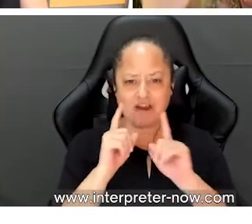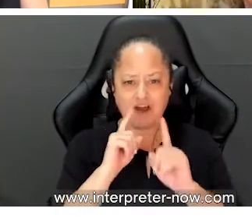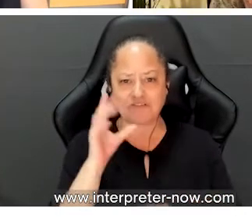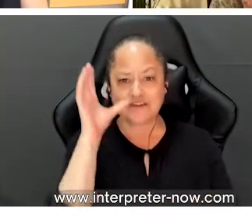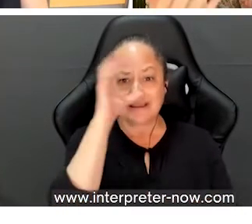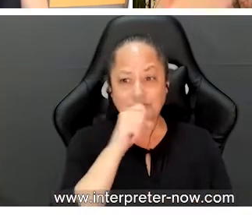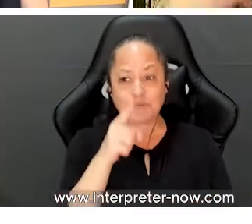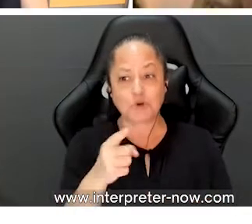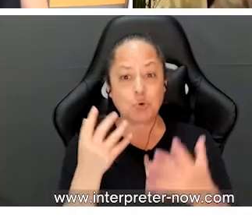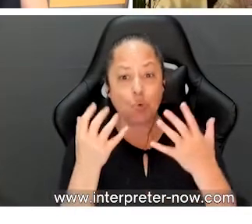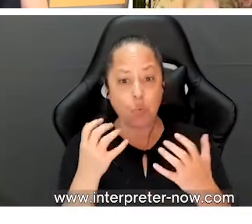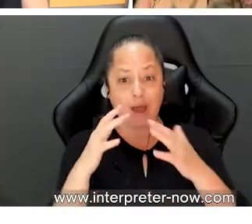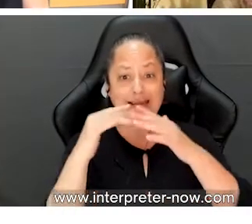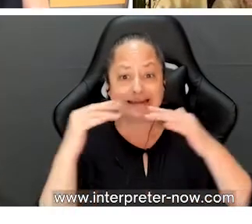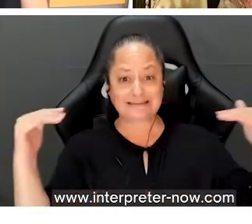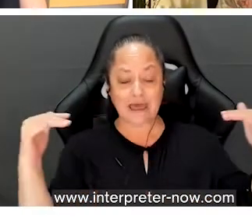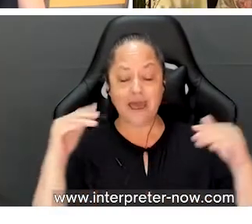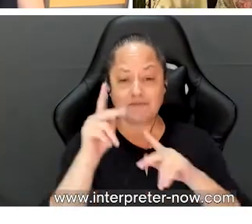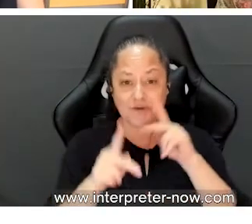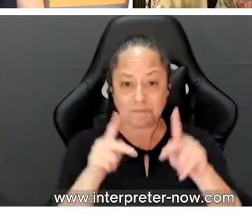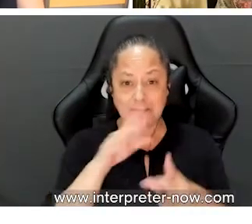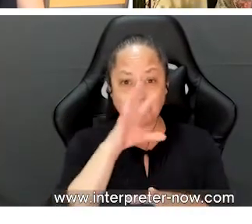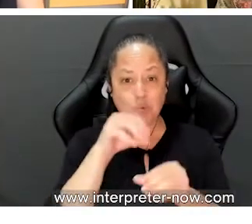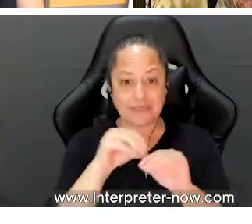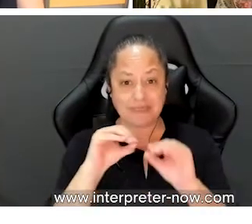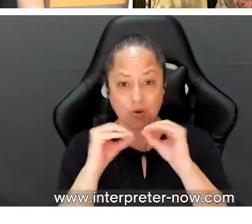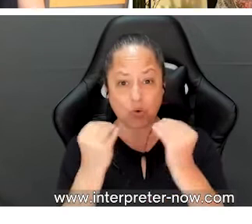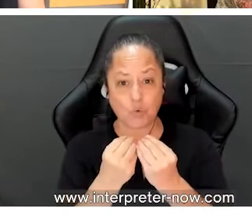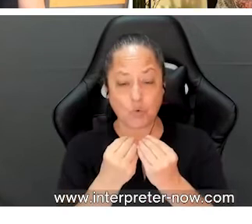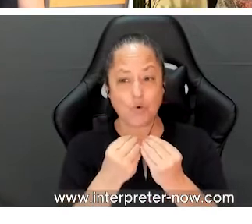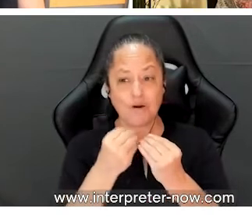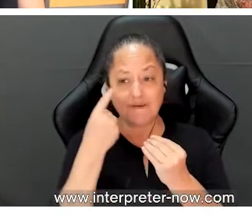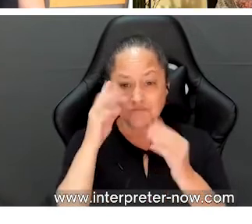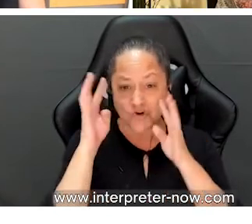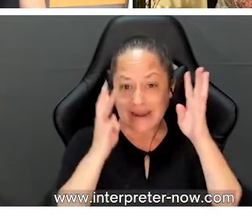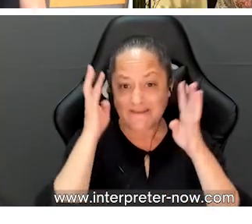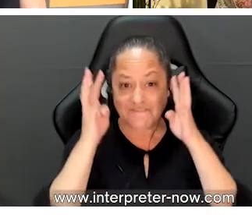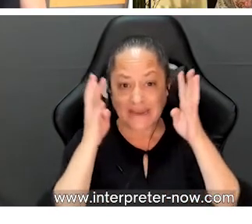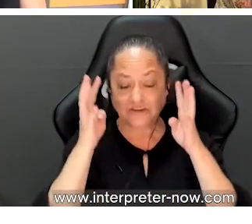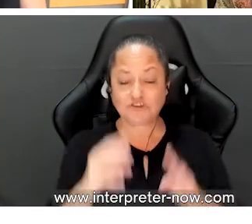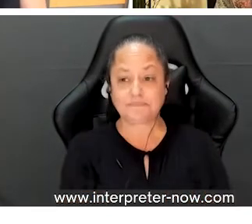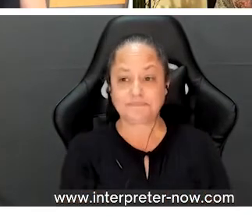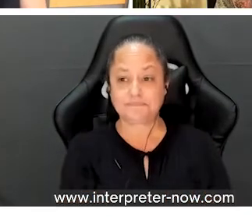But assuming that you want a diversity of folks in your organization to drive innovation,